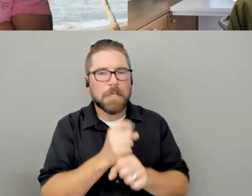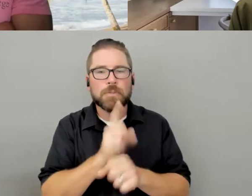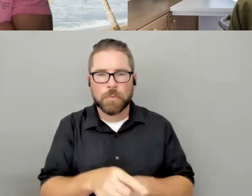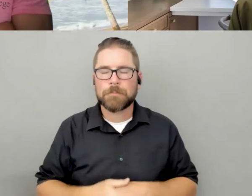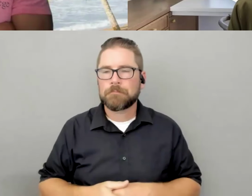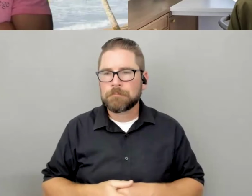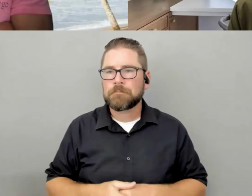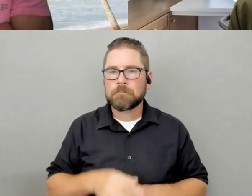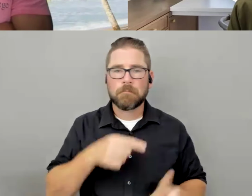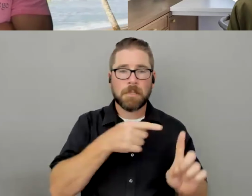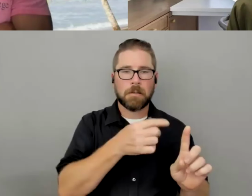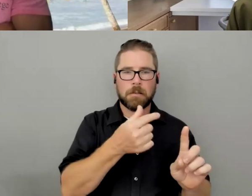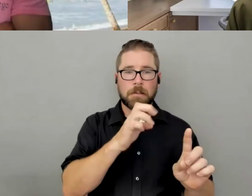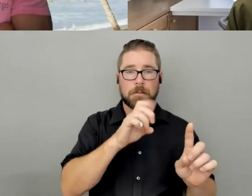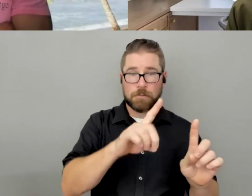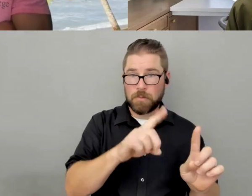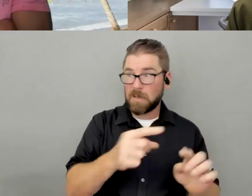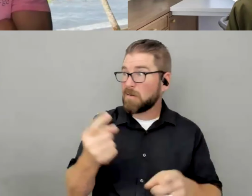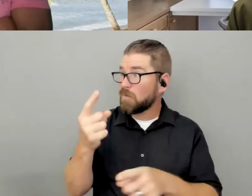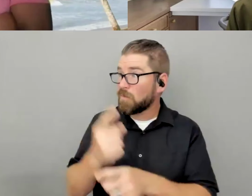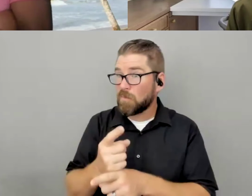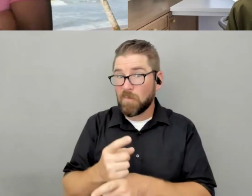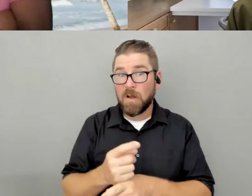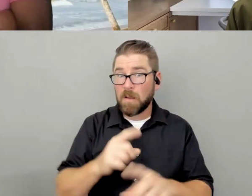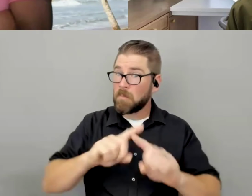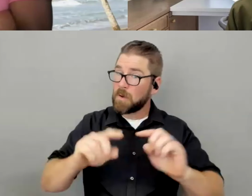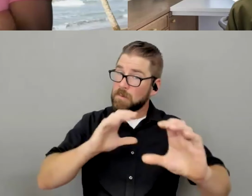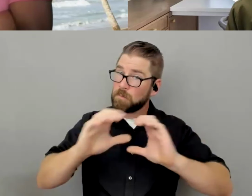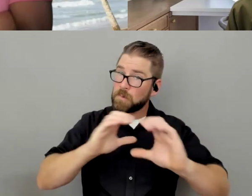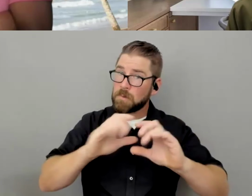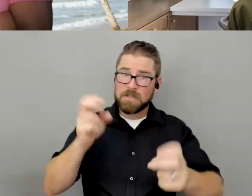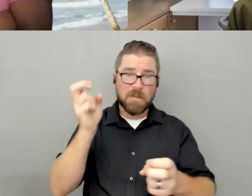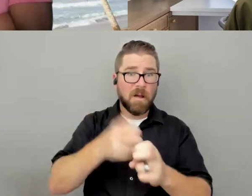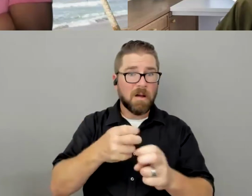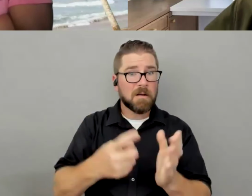some students from other states taking our online classes. So, we just do the best